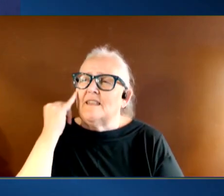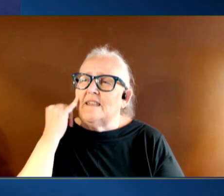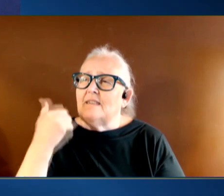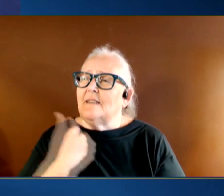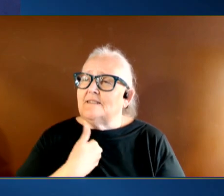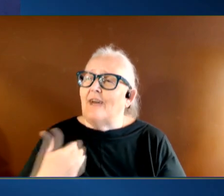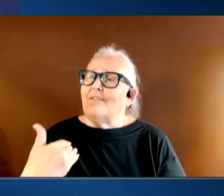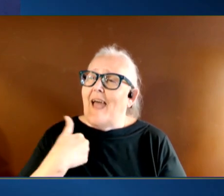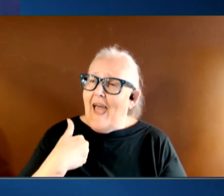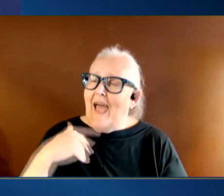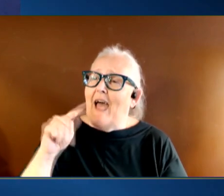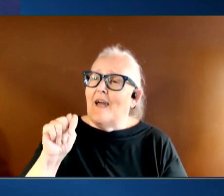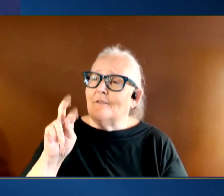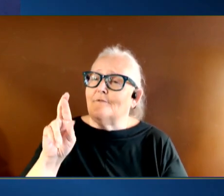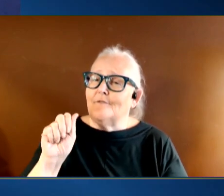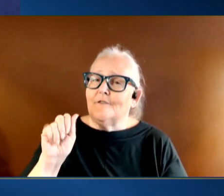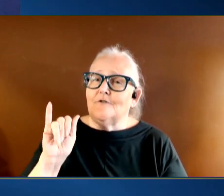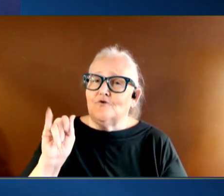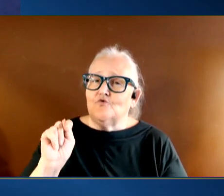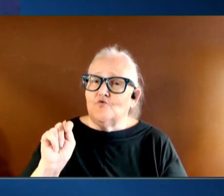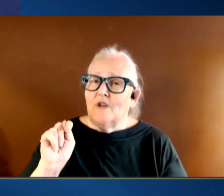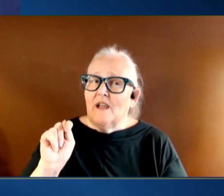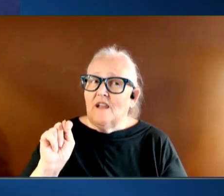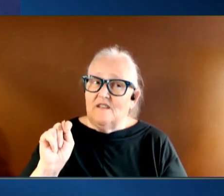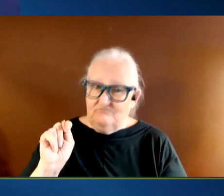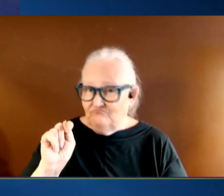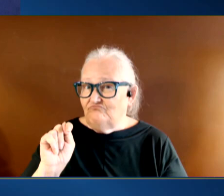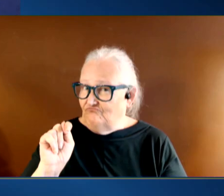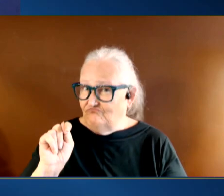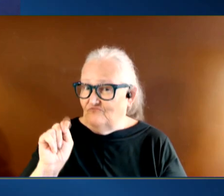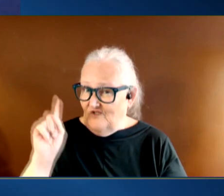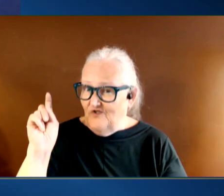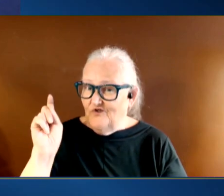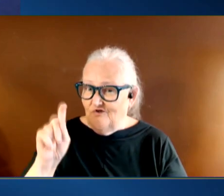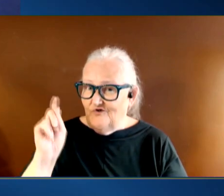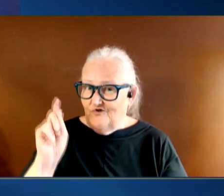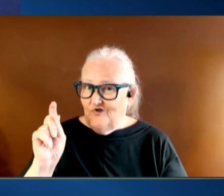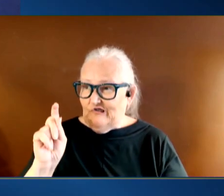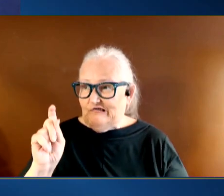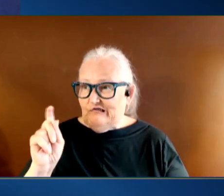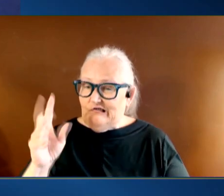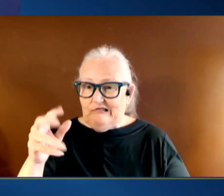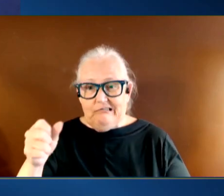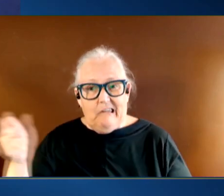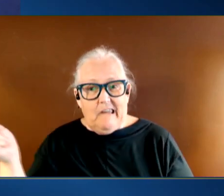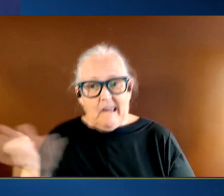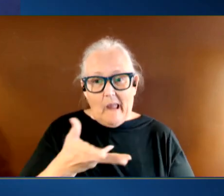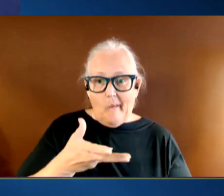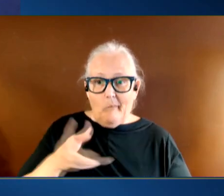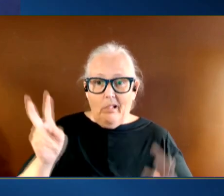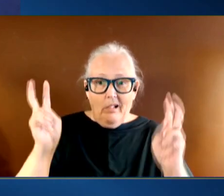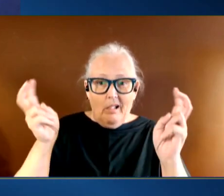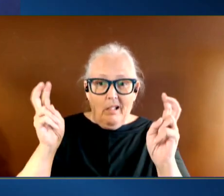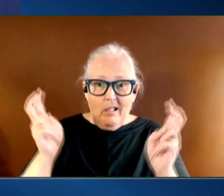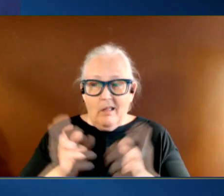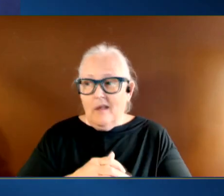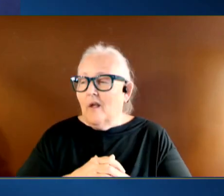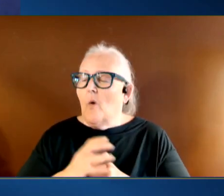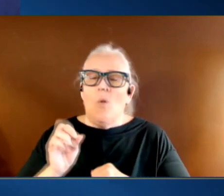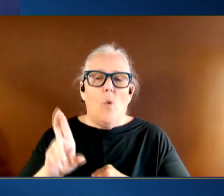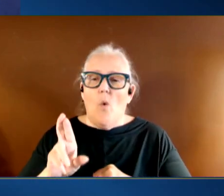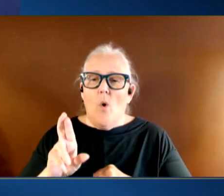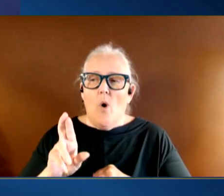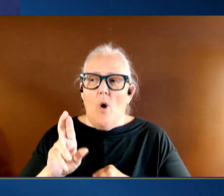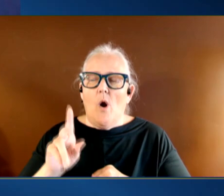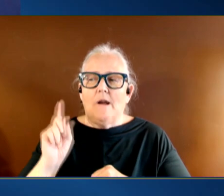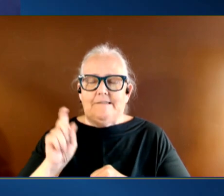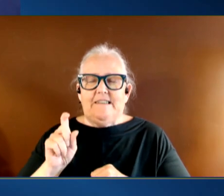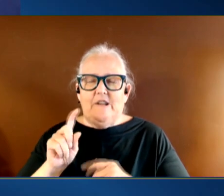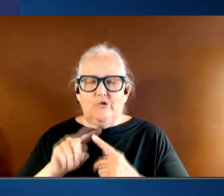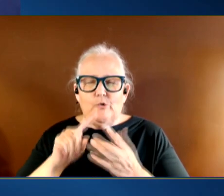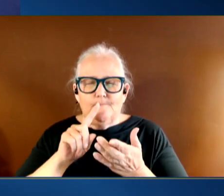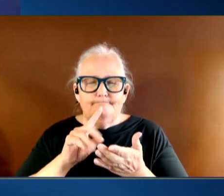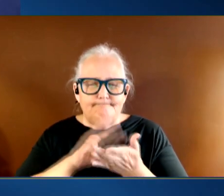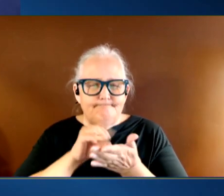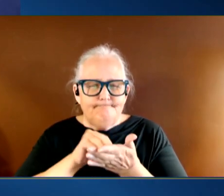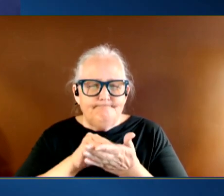should you basically take the gamble, or should you be educated and go forth anyway?